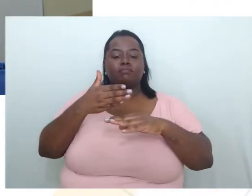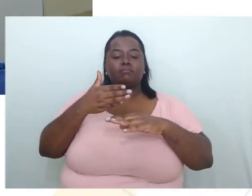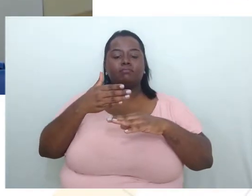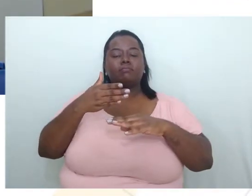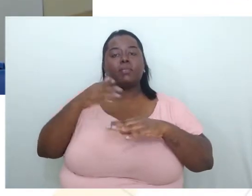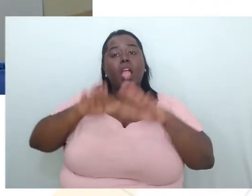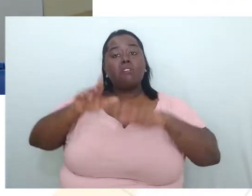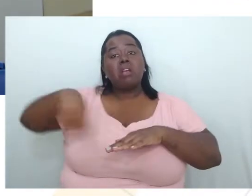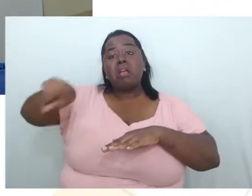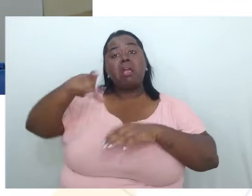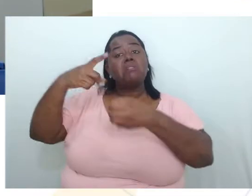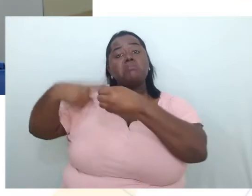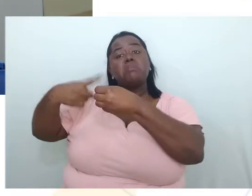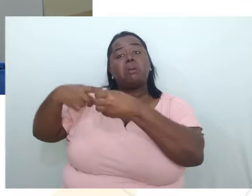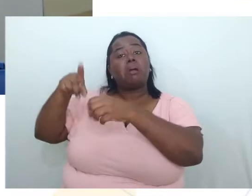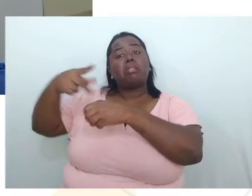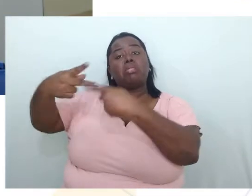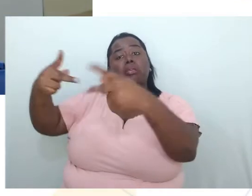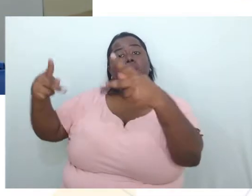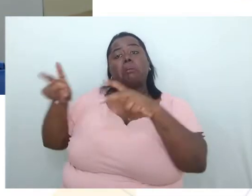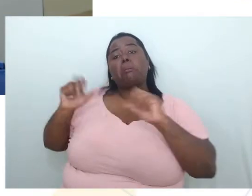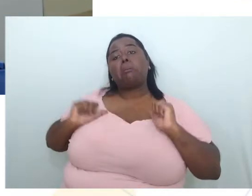have the money, I don't have that, even if they had the money they don't have the